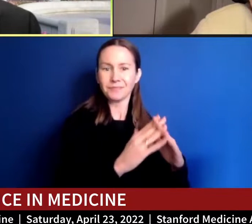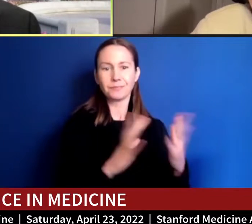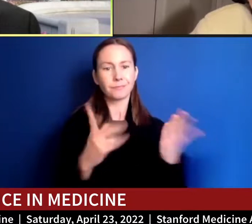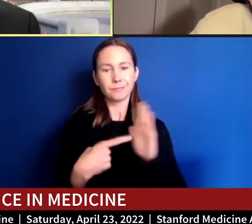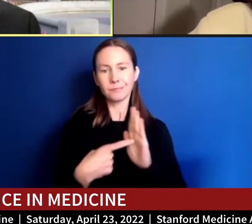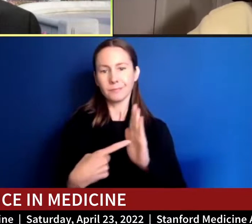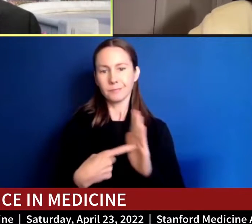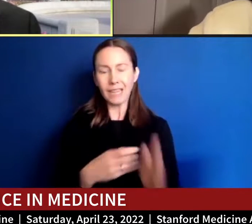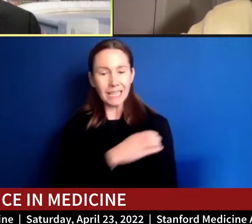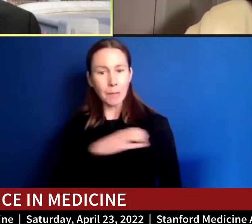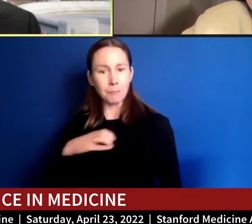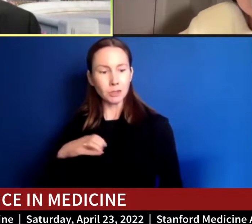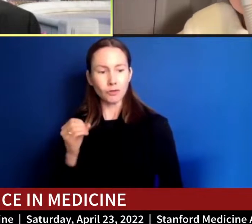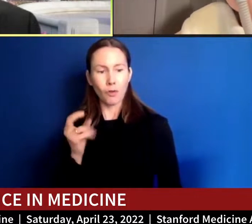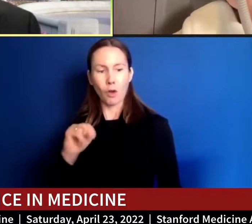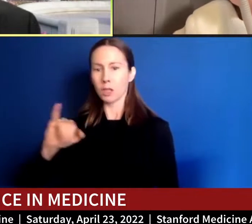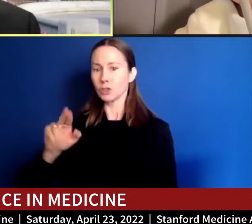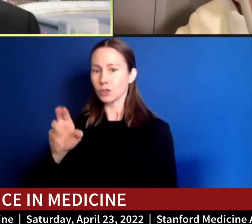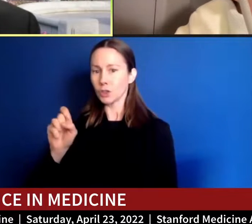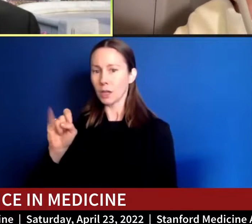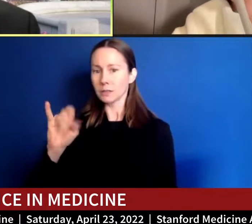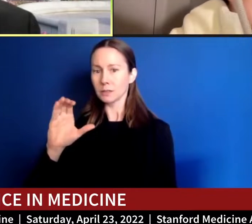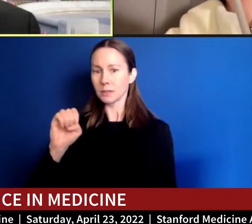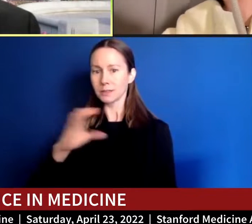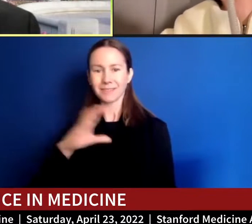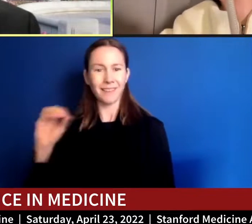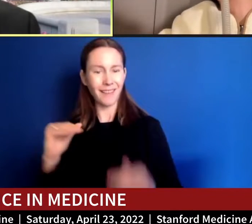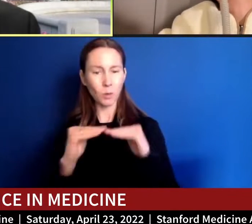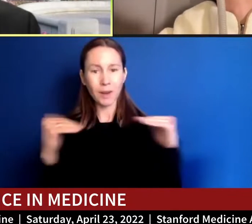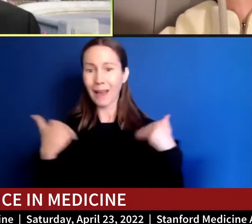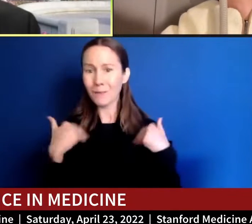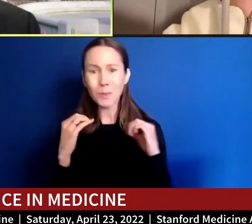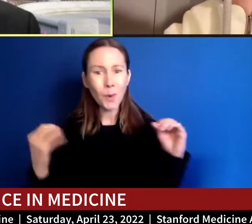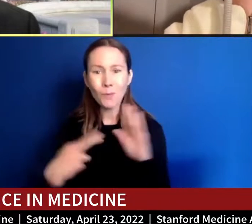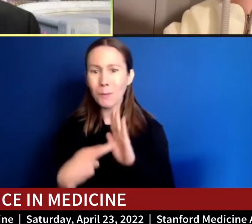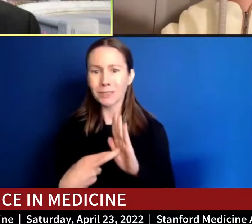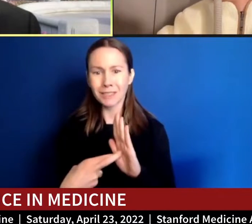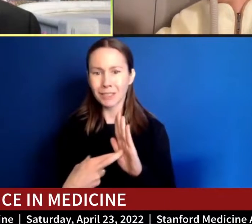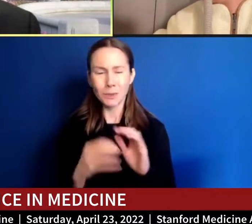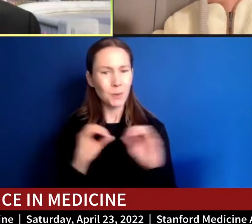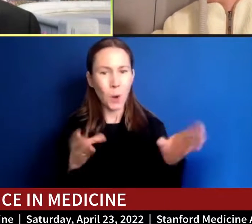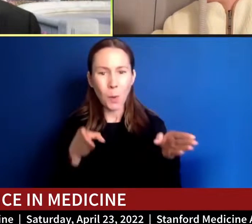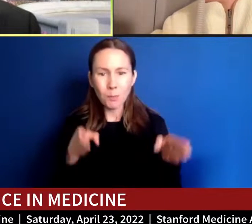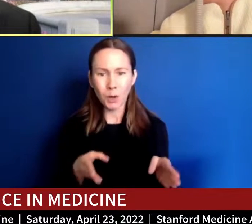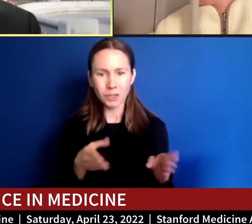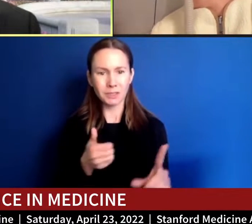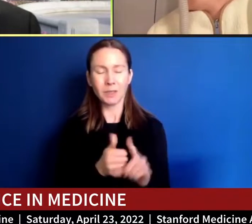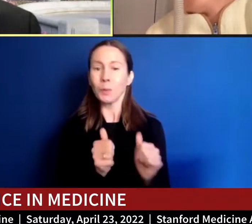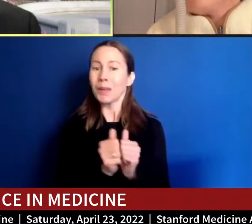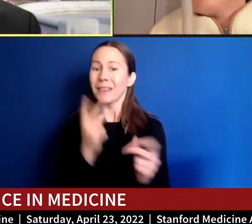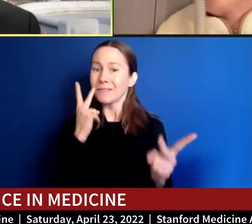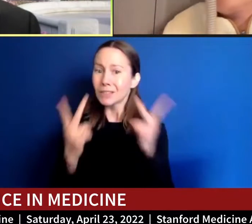Justice and Equity, had no representation of a person with a visible disability. Our ideal